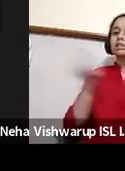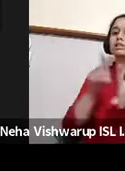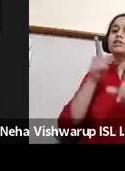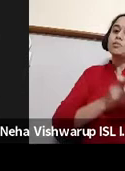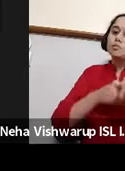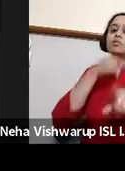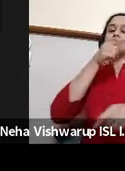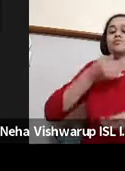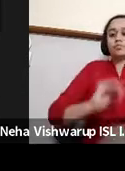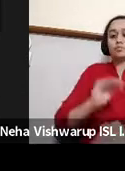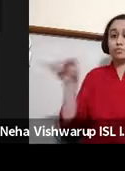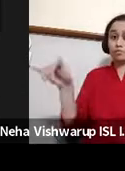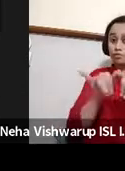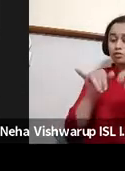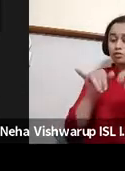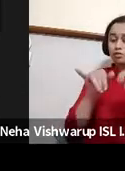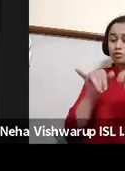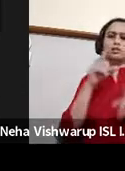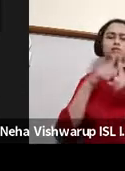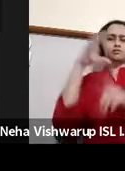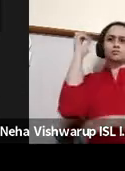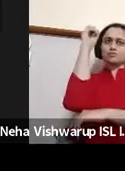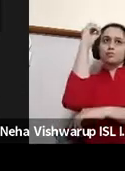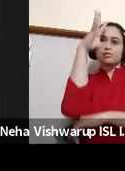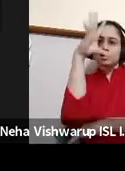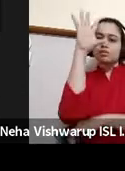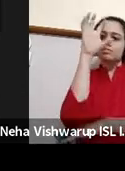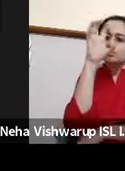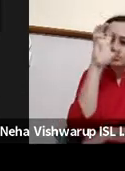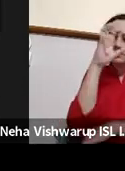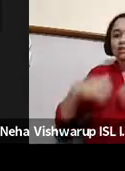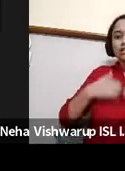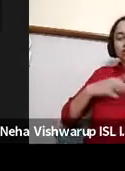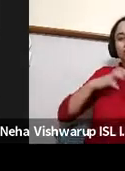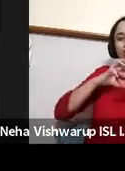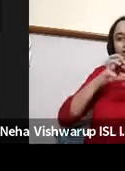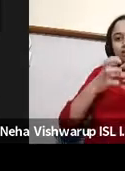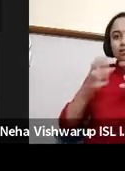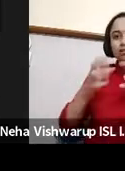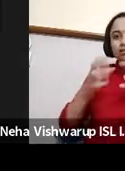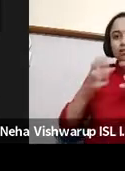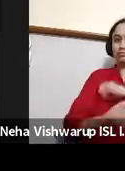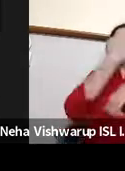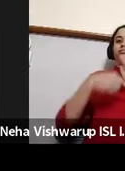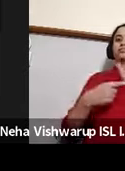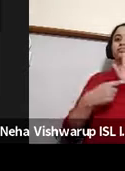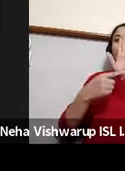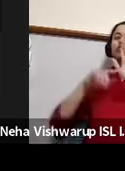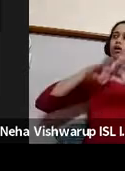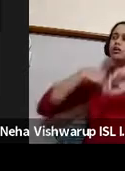studying the way dat used light and shadow to deepen the emotional conflict in the film suresh developed his own painterly approach to his own compositions